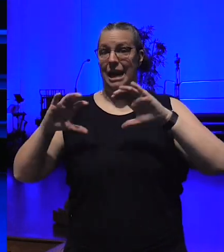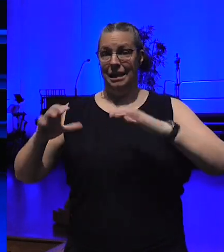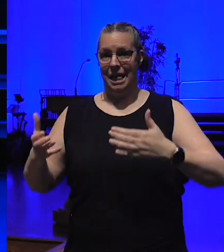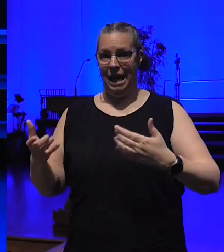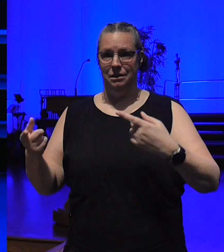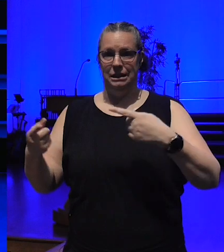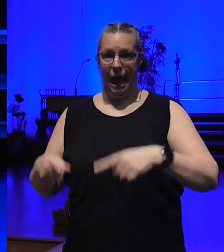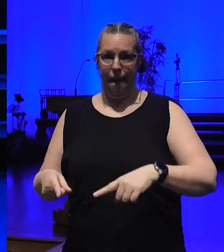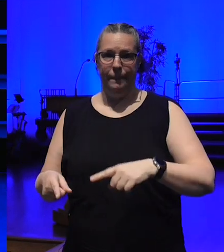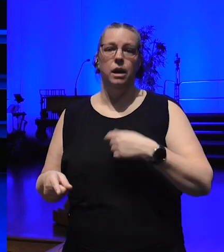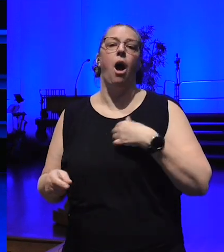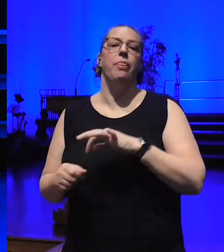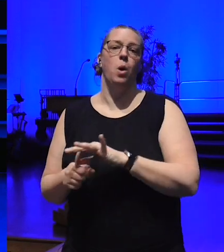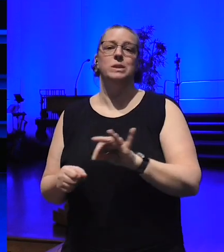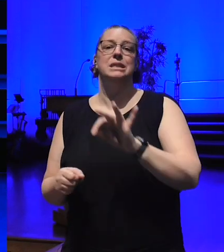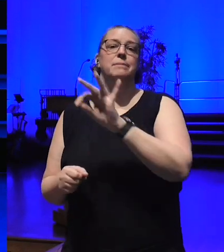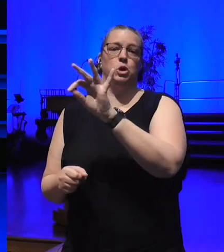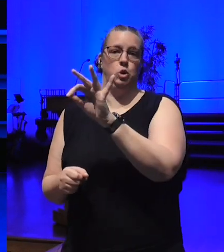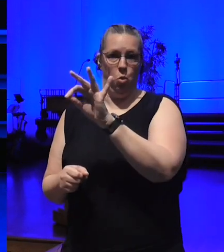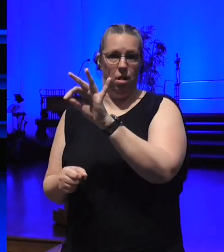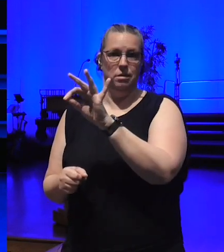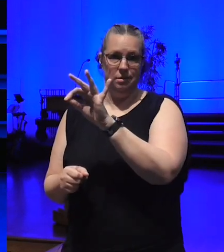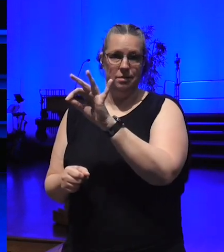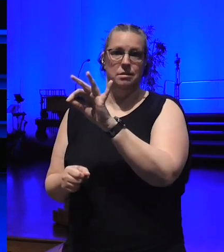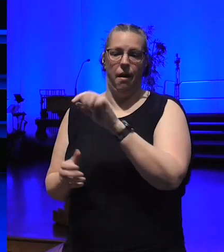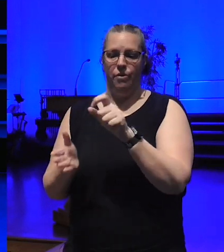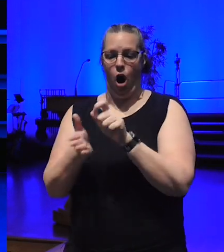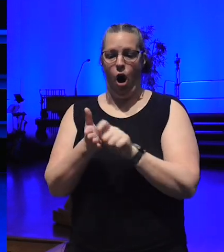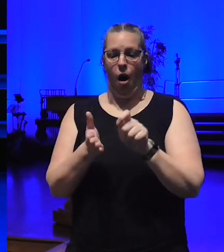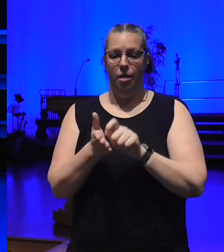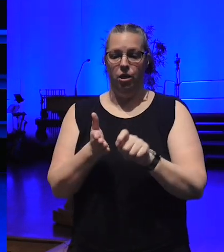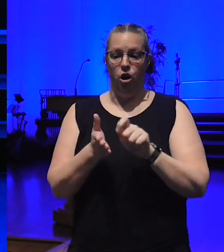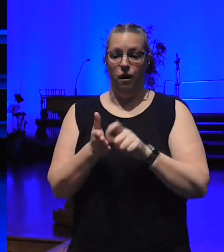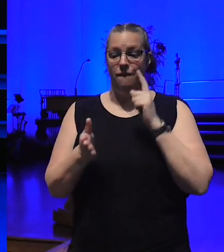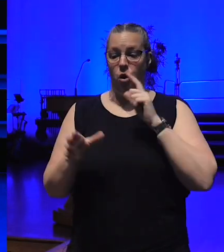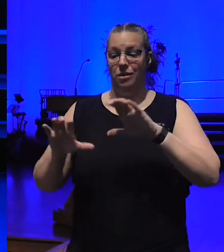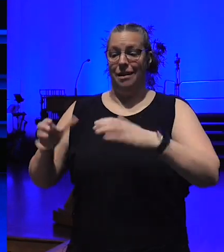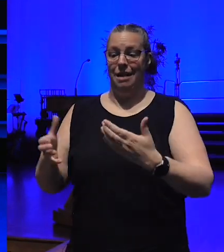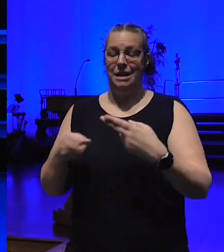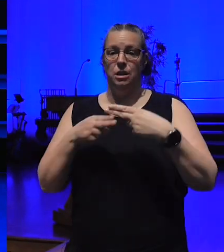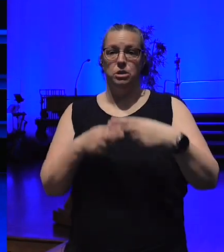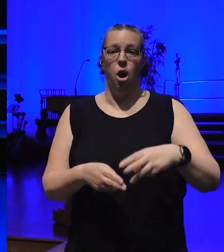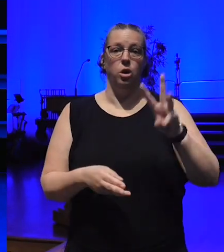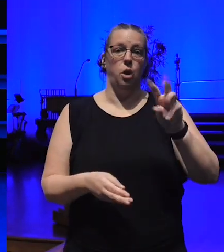the spirituals and the author of the book for the class called weight in the water is teaching the